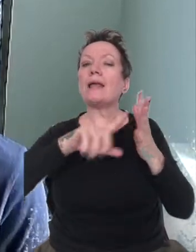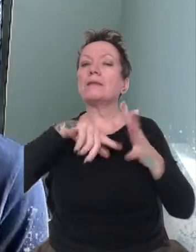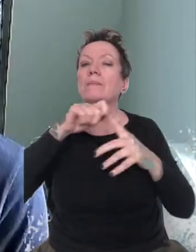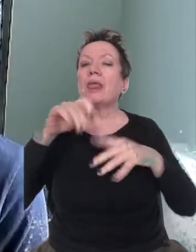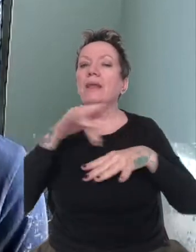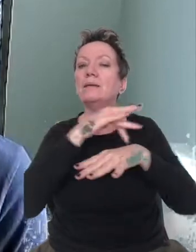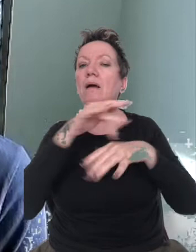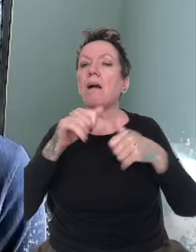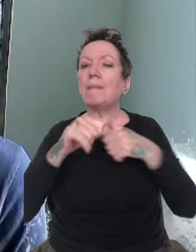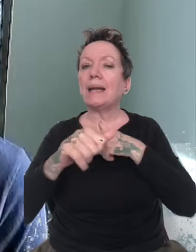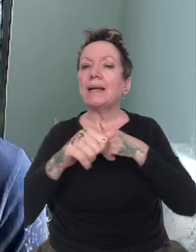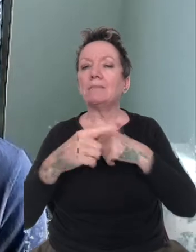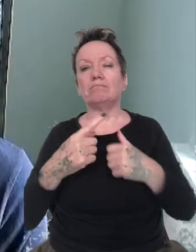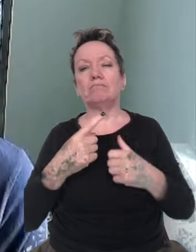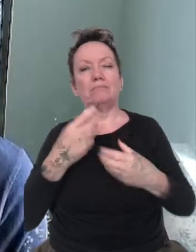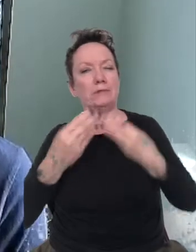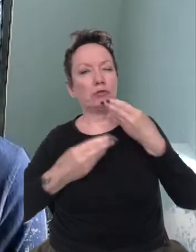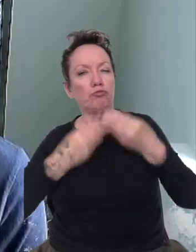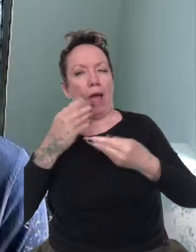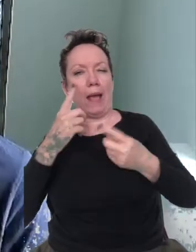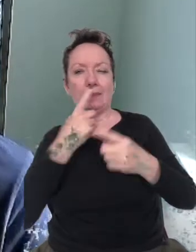I am a white woman. I'm wearing a blue top.